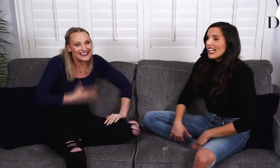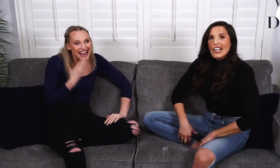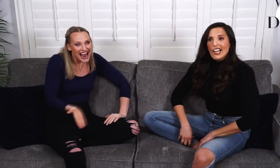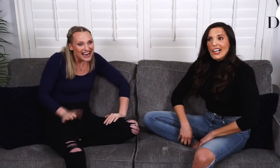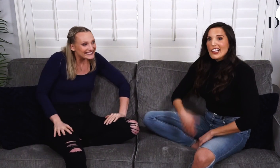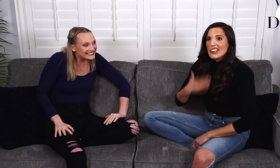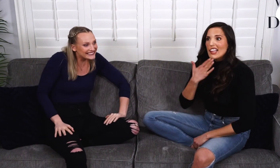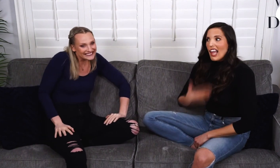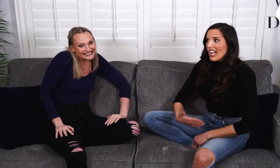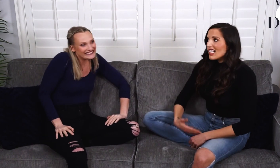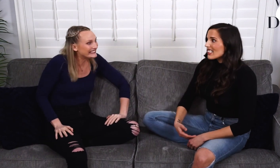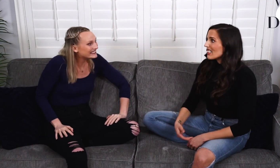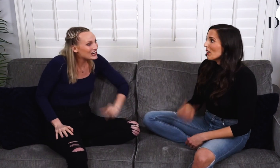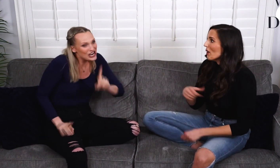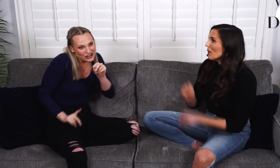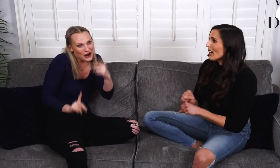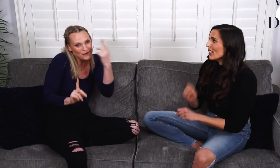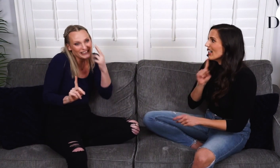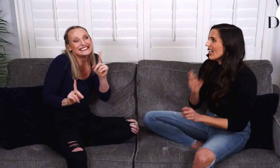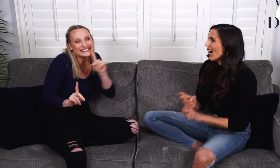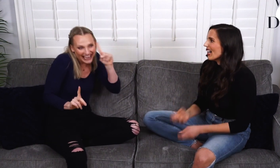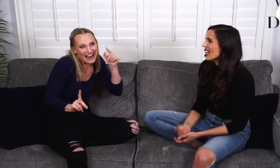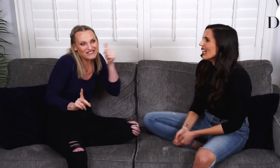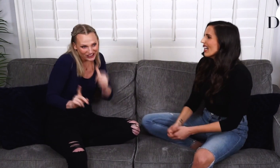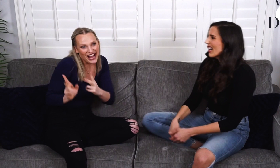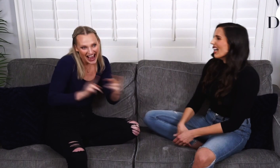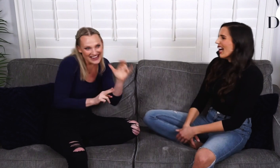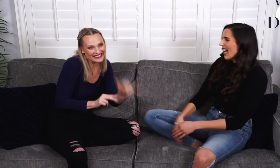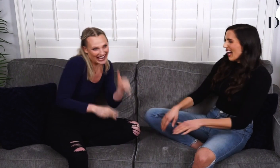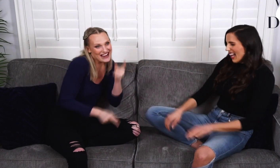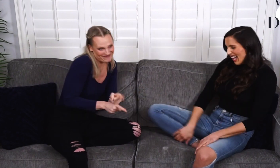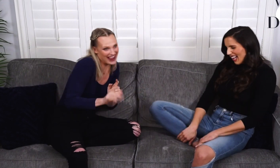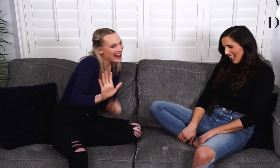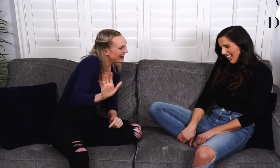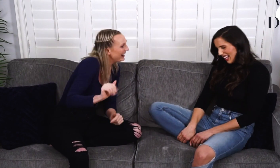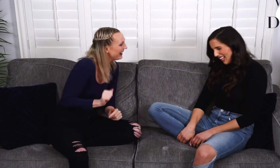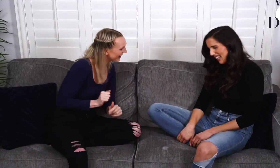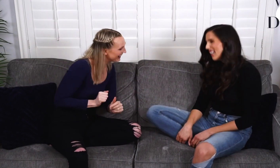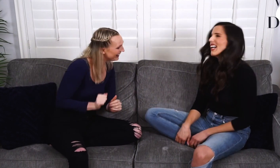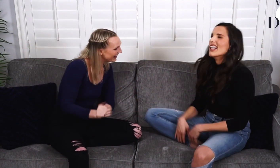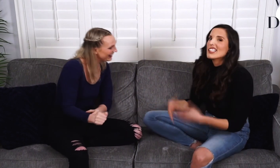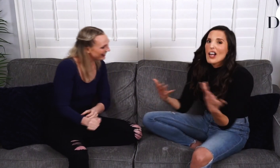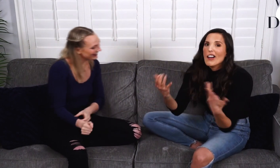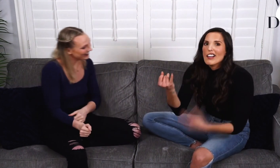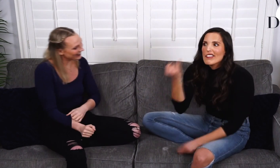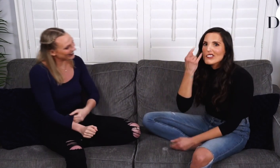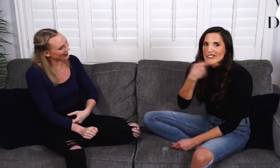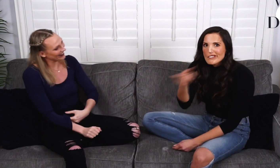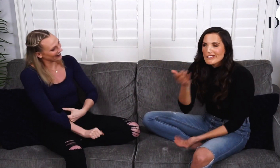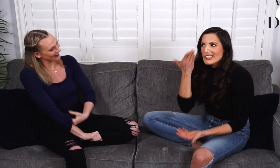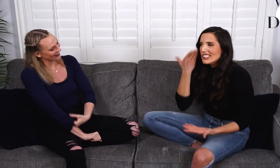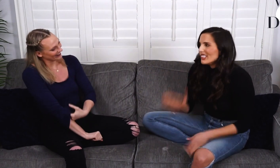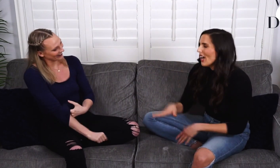“Hey, thanks.” - “Uh... Do you realize it's a Deaf girl that edits this right?” So for those listeners who